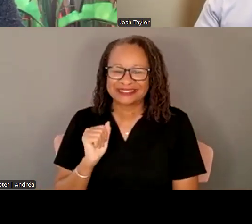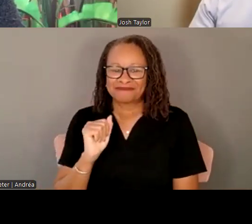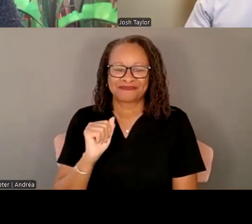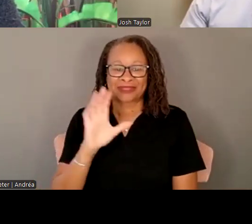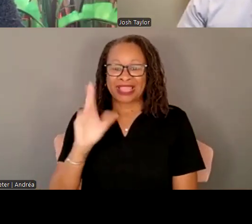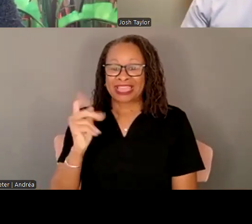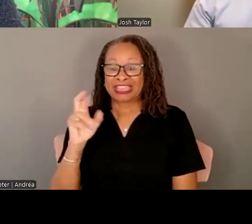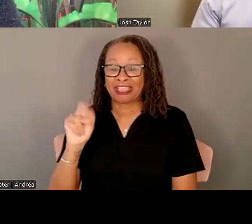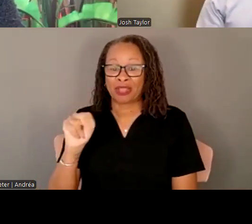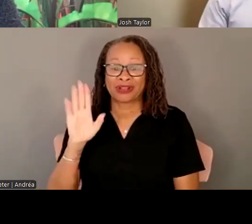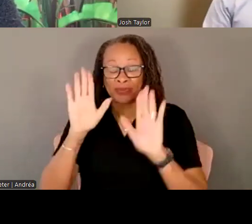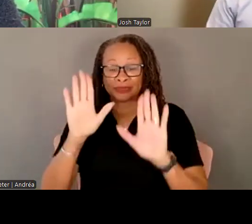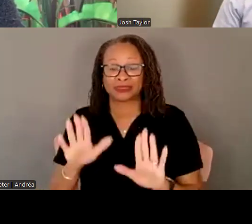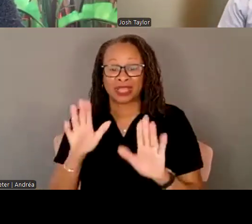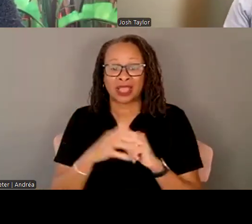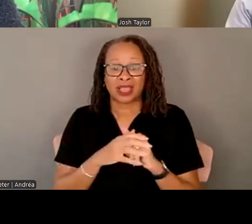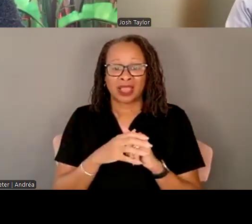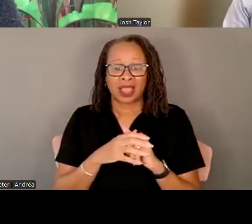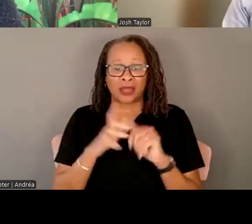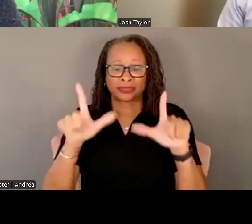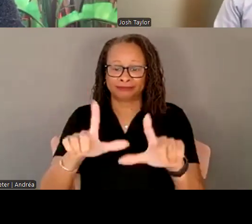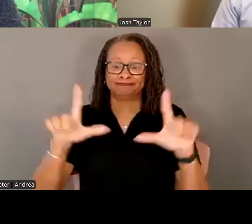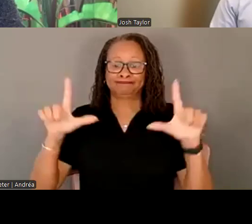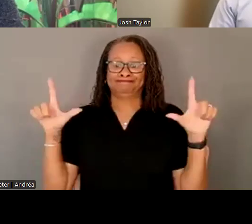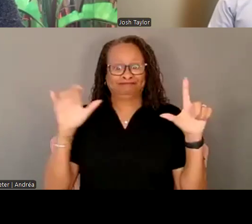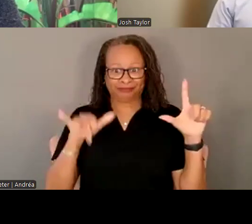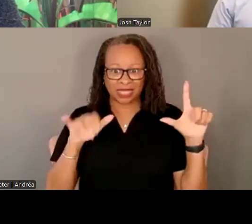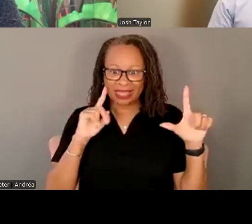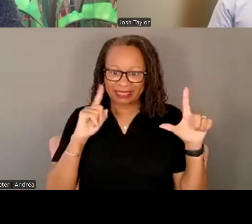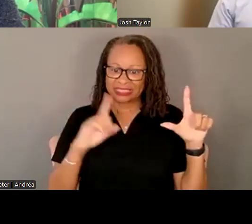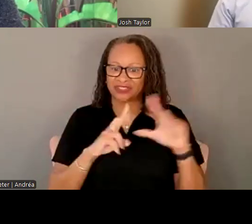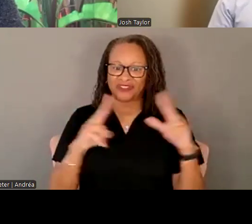I just want to pull the camera back for a second and to say, you know, I think it's really important to say,